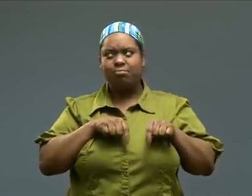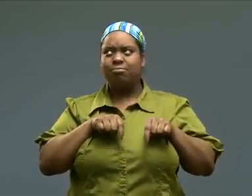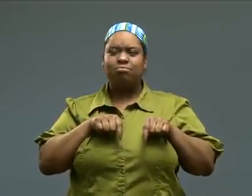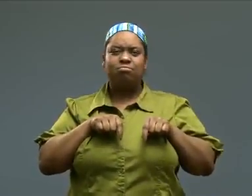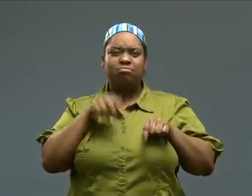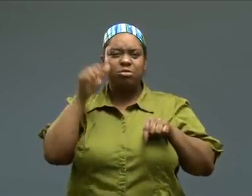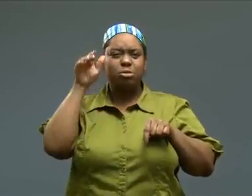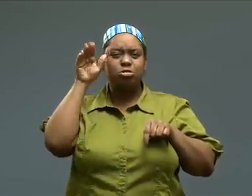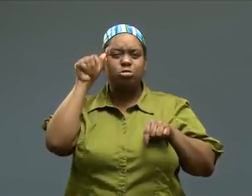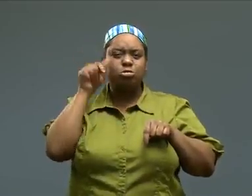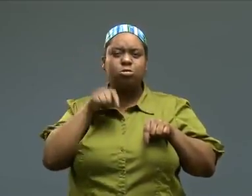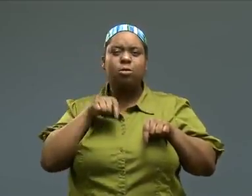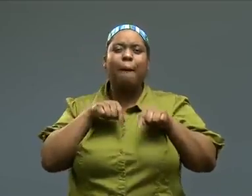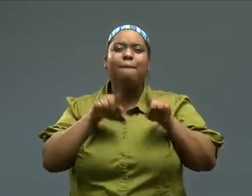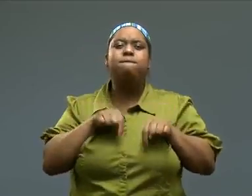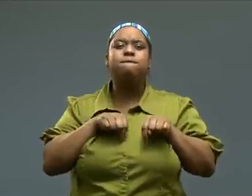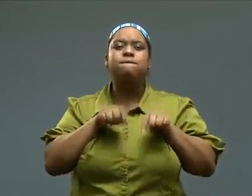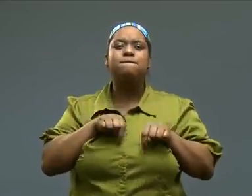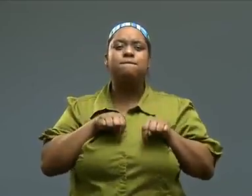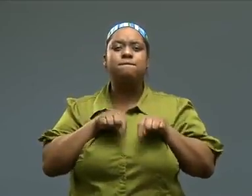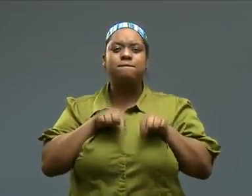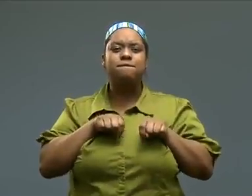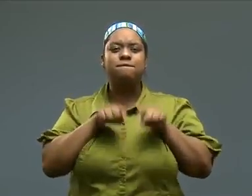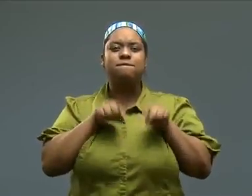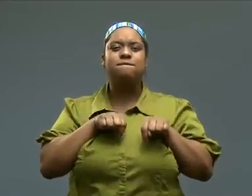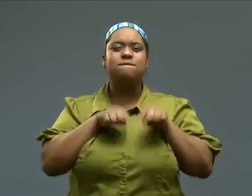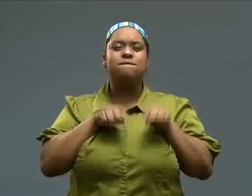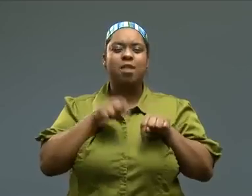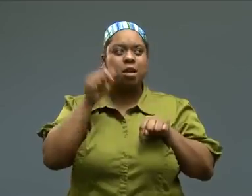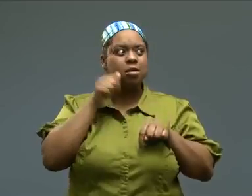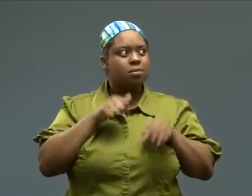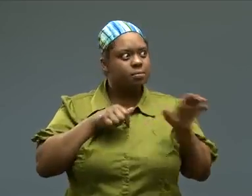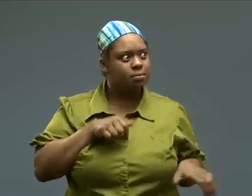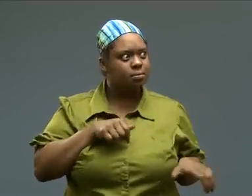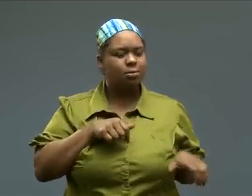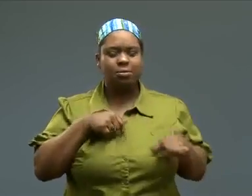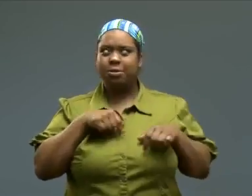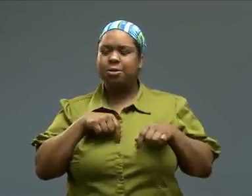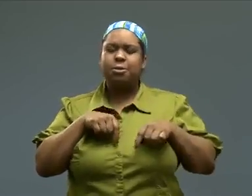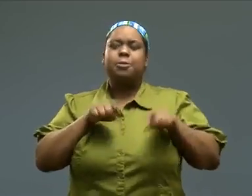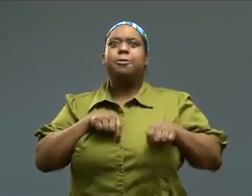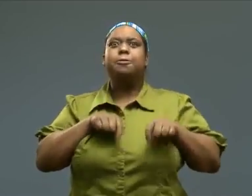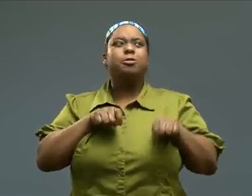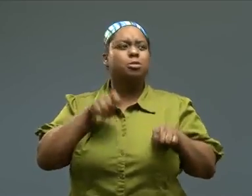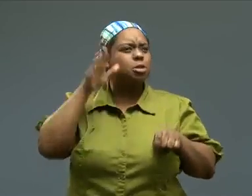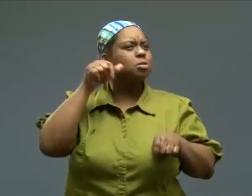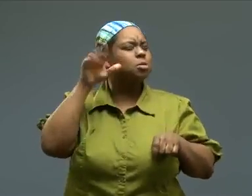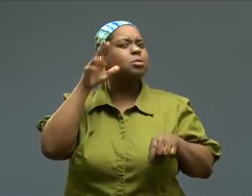I stopped, then stubbornly started again. She grabbed me again, I kept on.